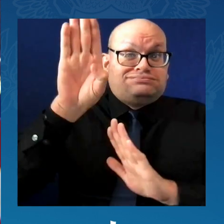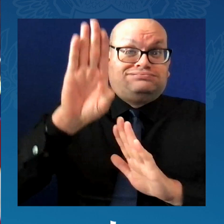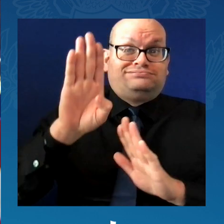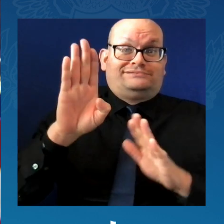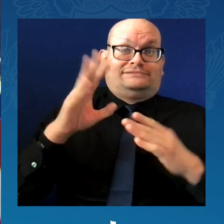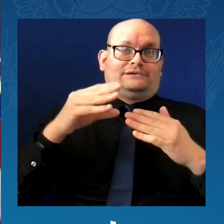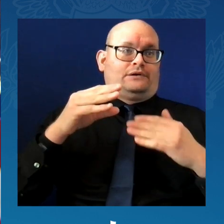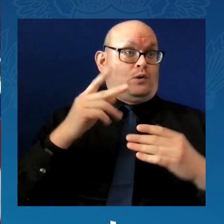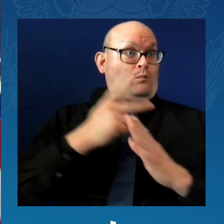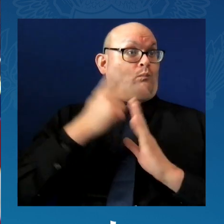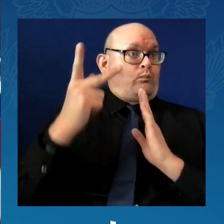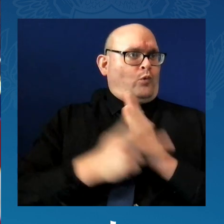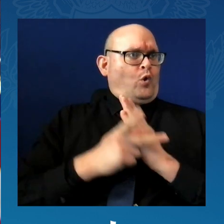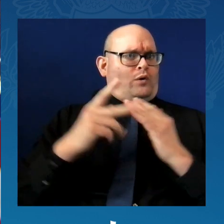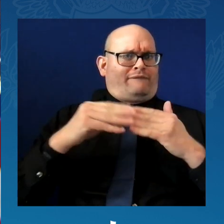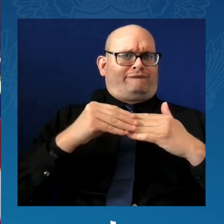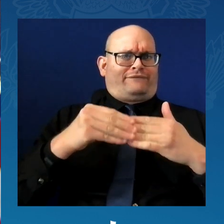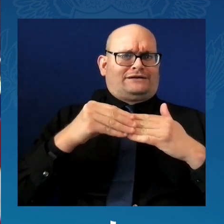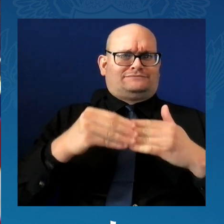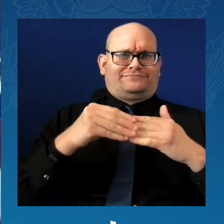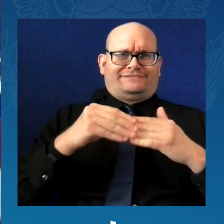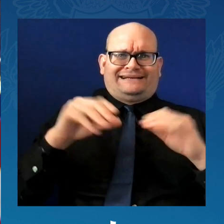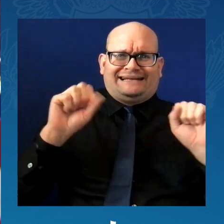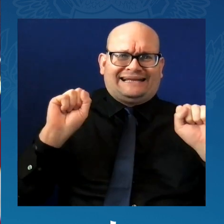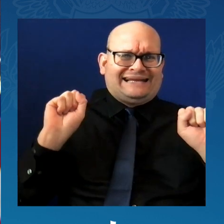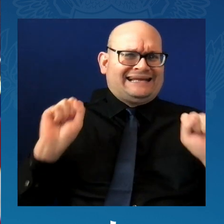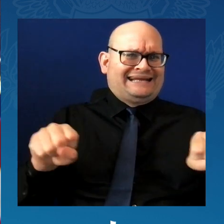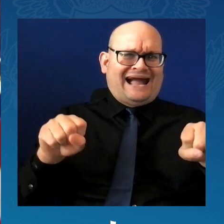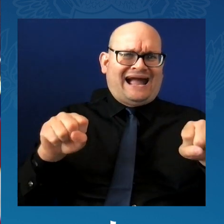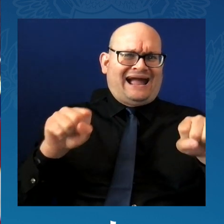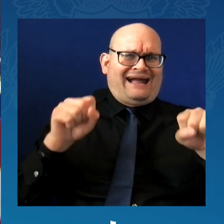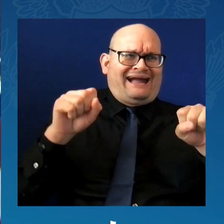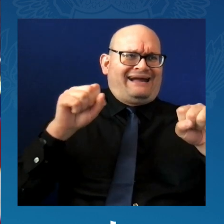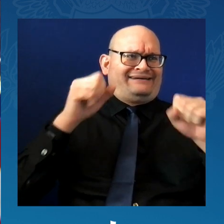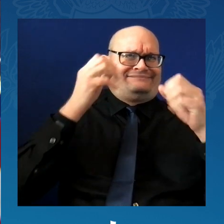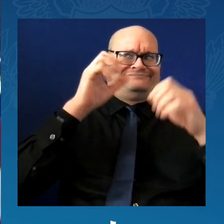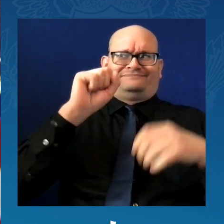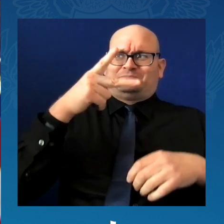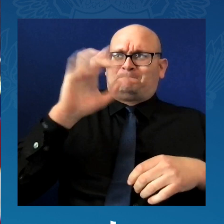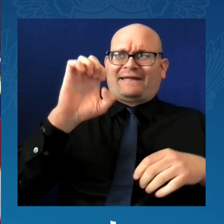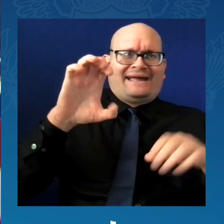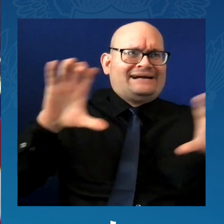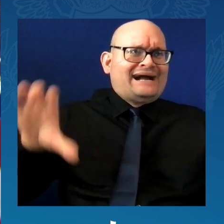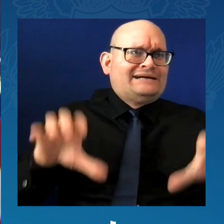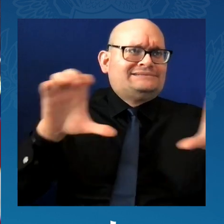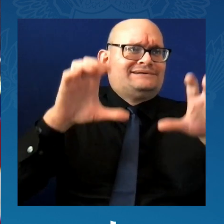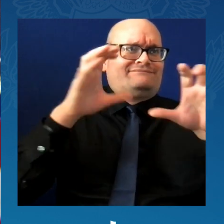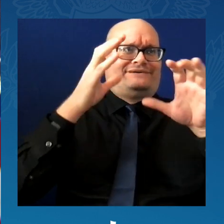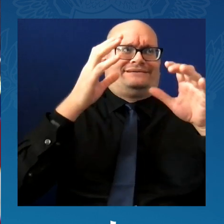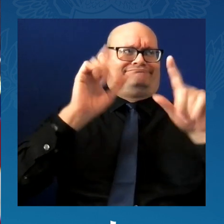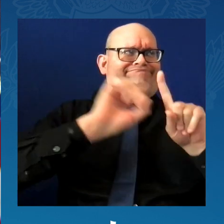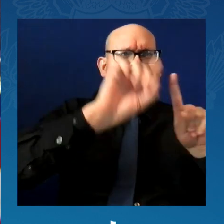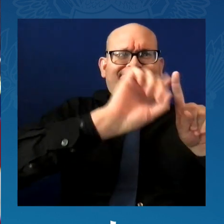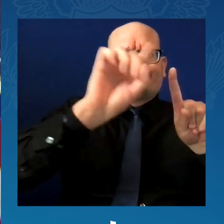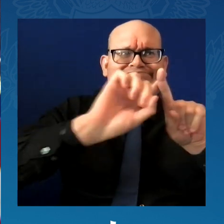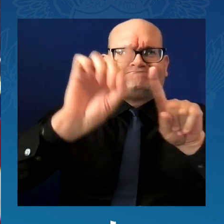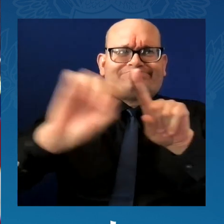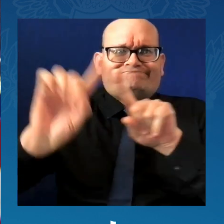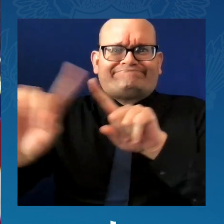that have not yet even been imagined. And they will help ensure that our nation